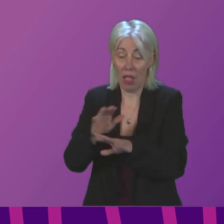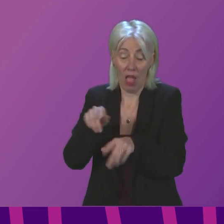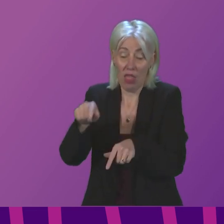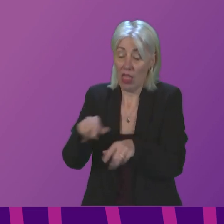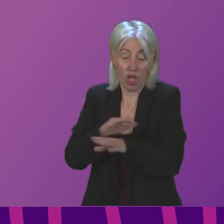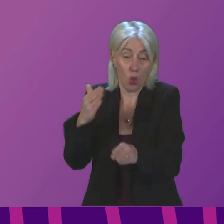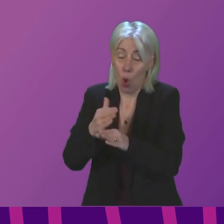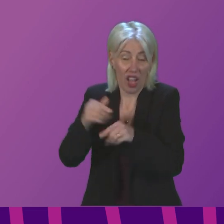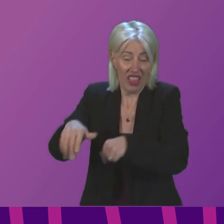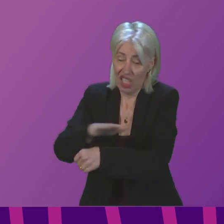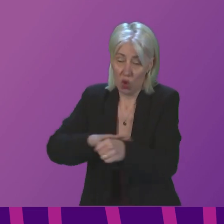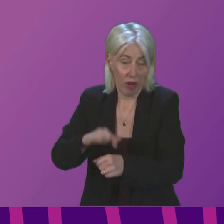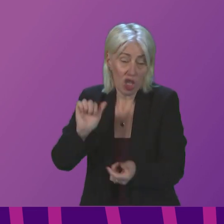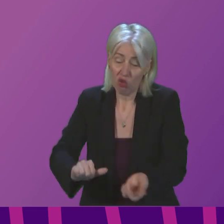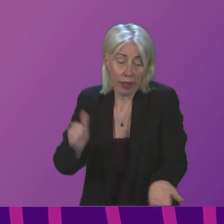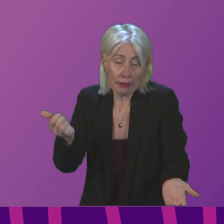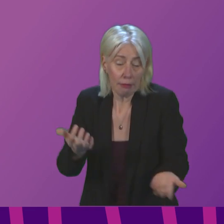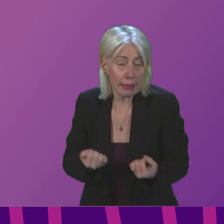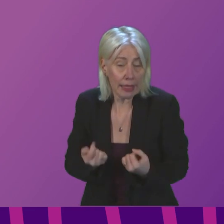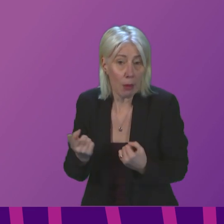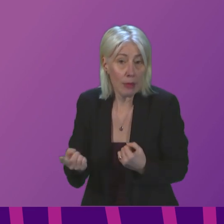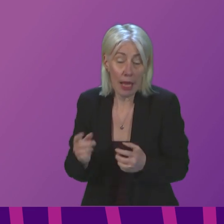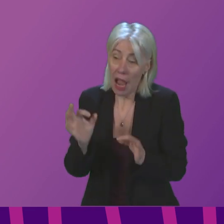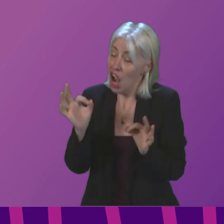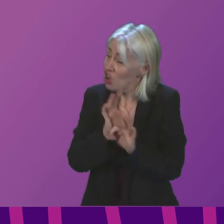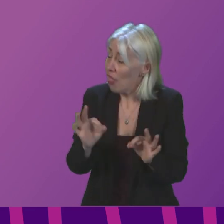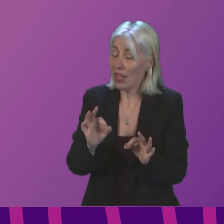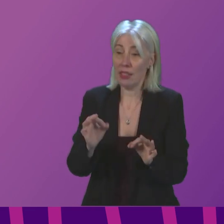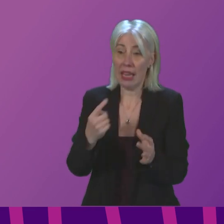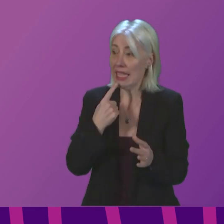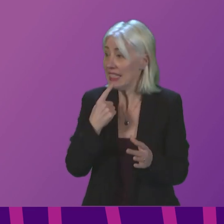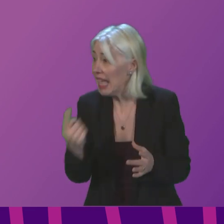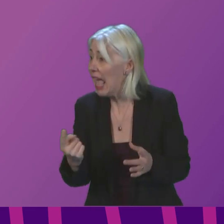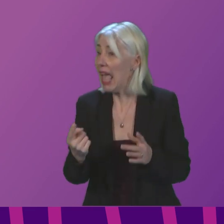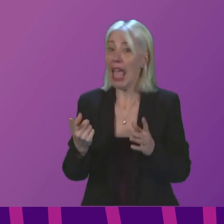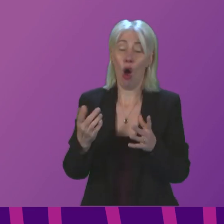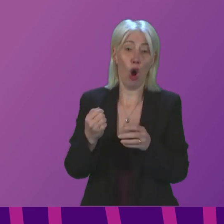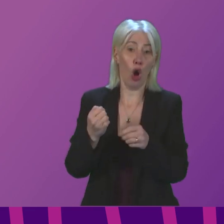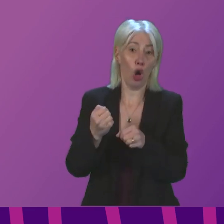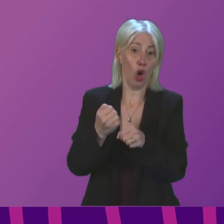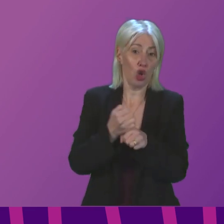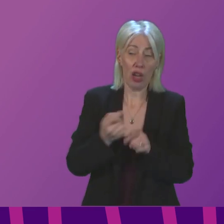Brown. I know that nothing that I can say on the generality of these issues will bring